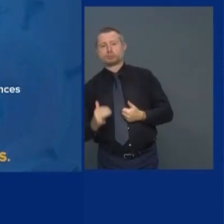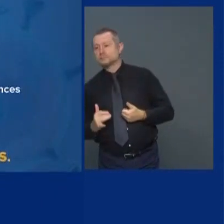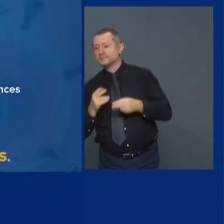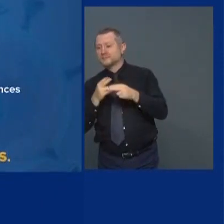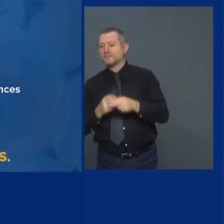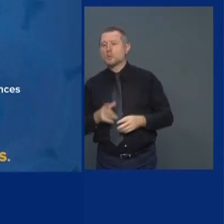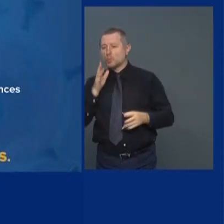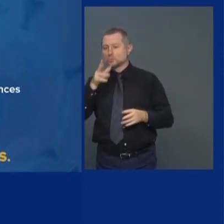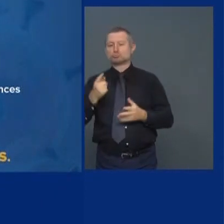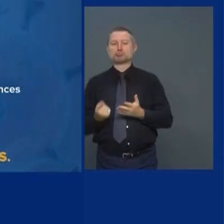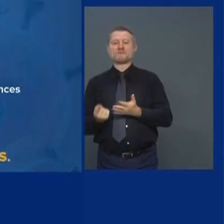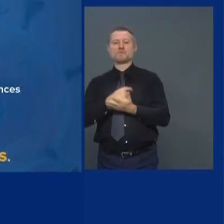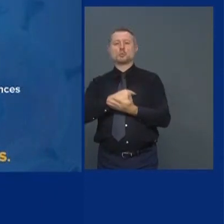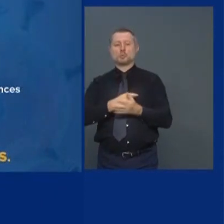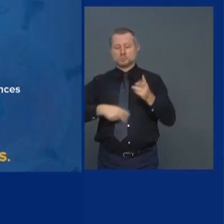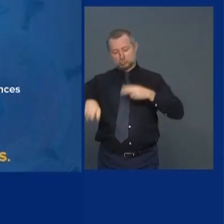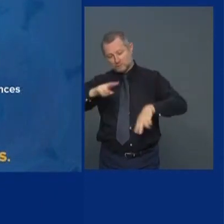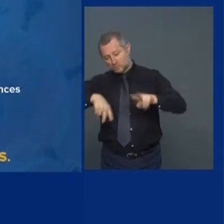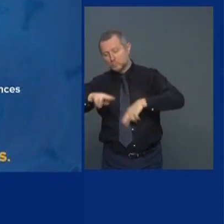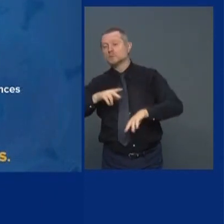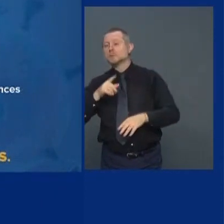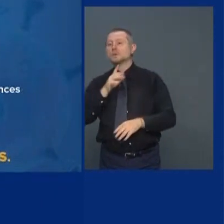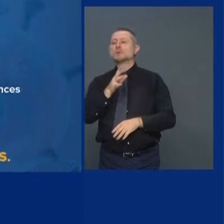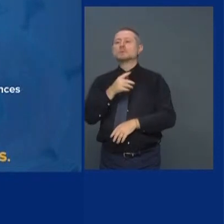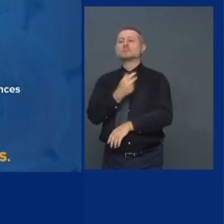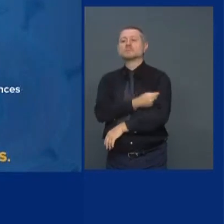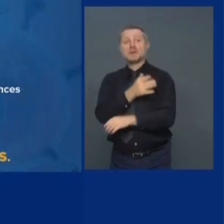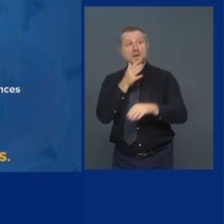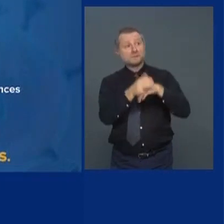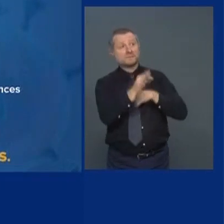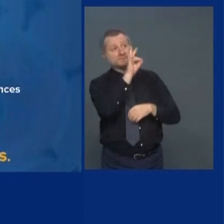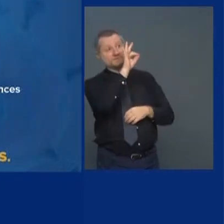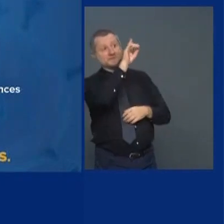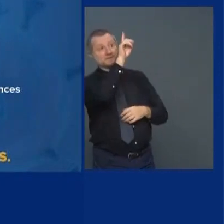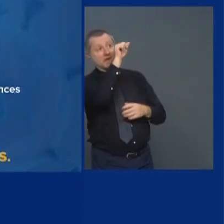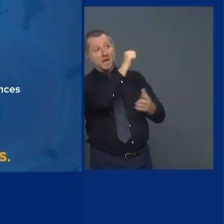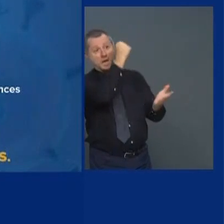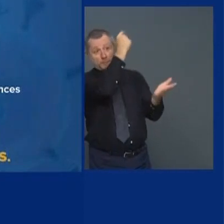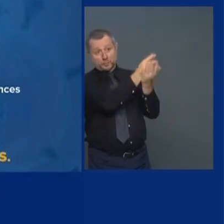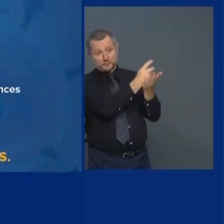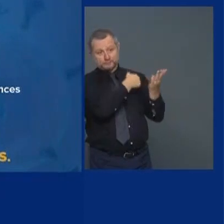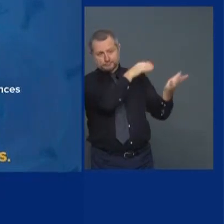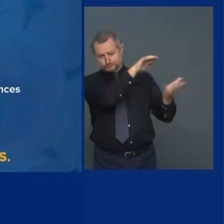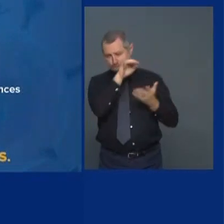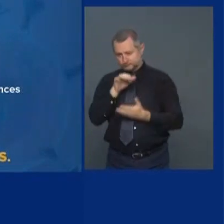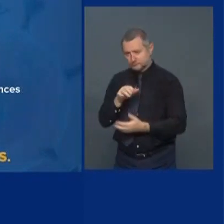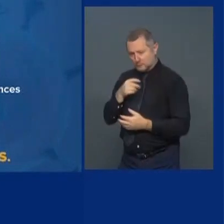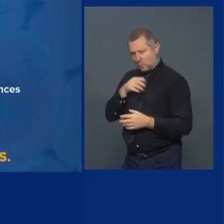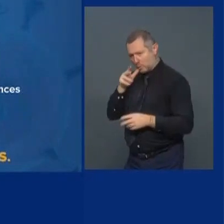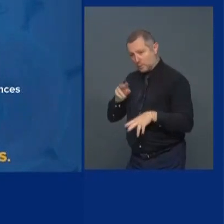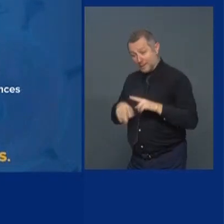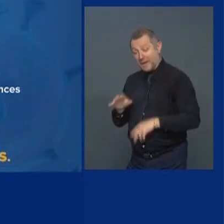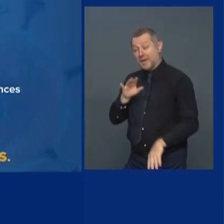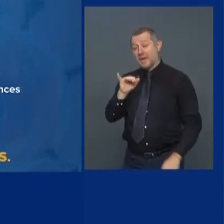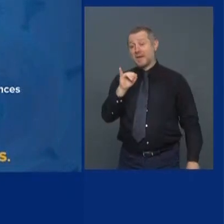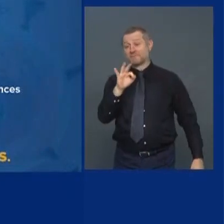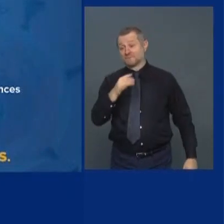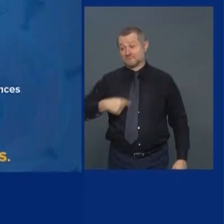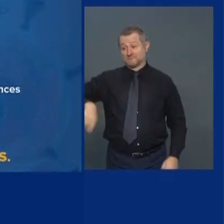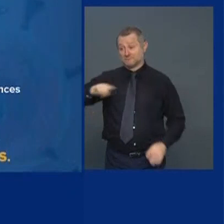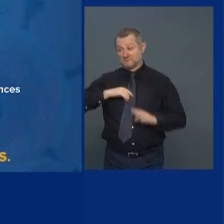H IS THE GROUP THAT'S GOING TO